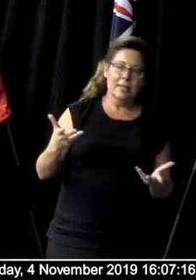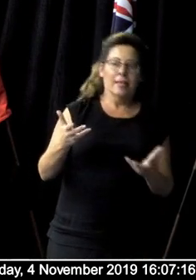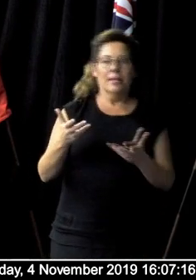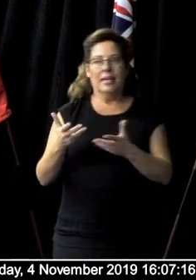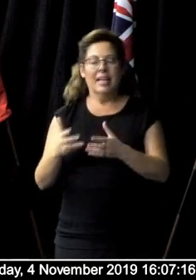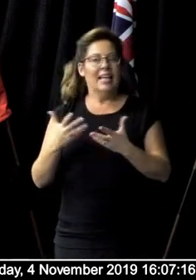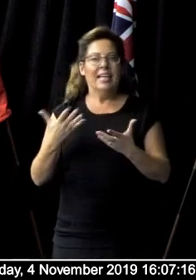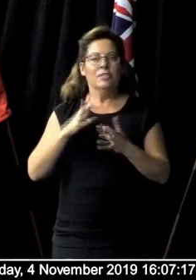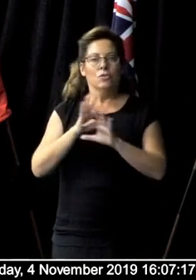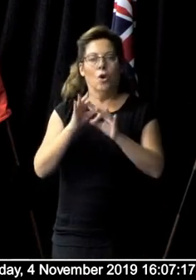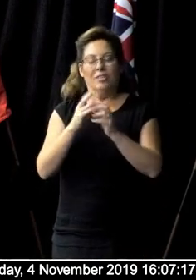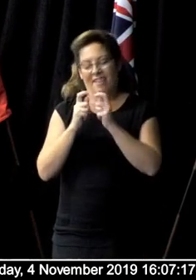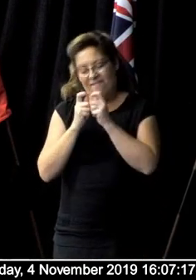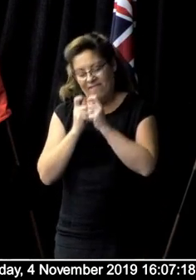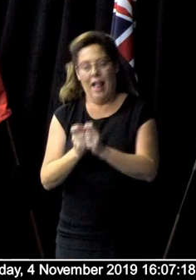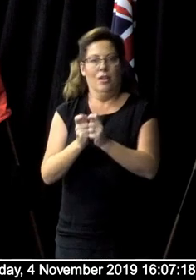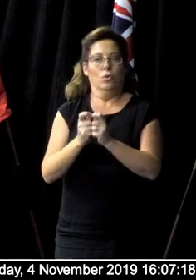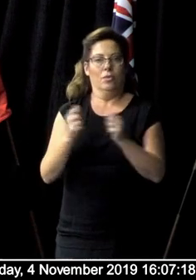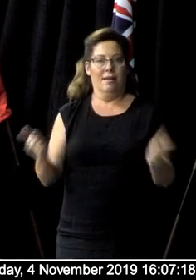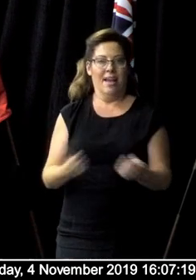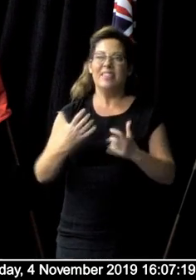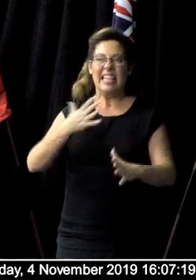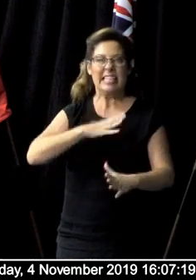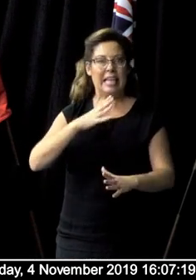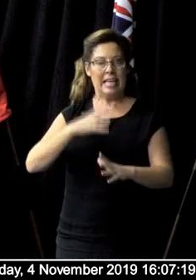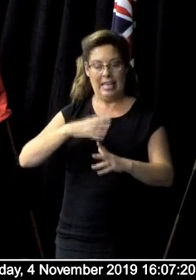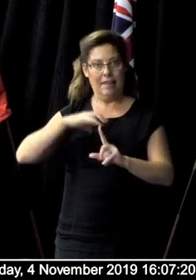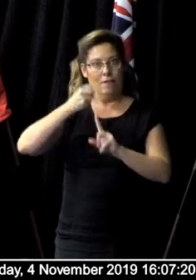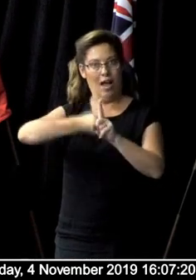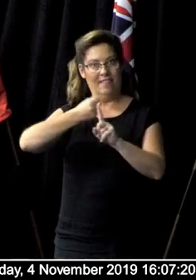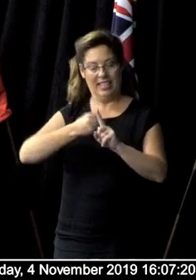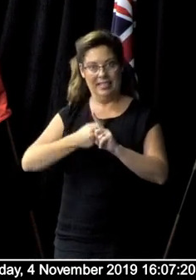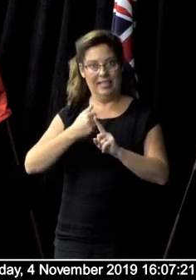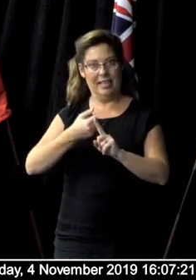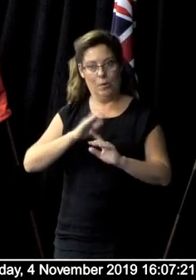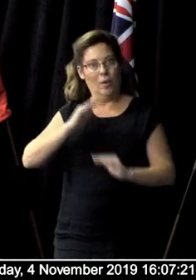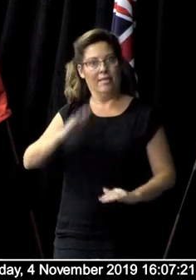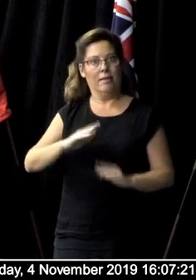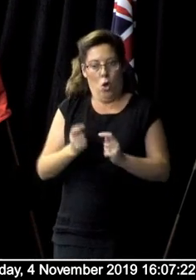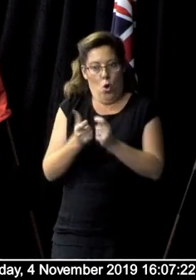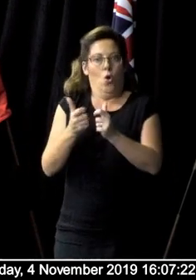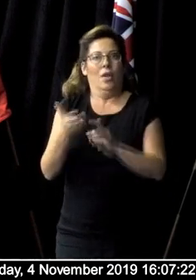be valued that there is a need for advocacy, there is a need to teach parents